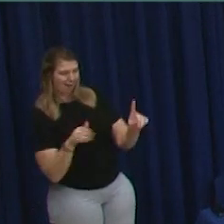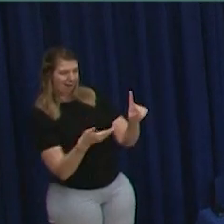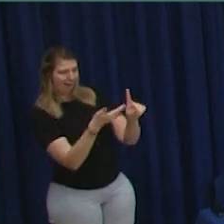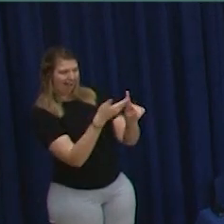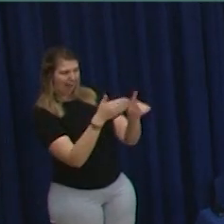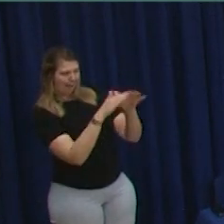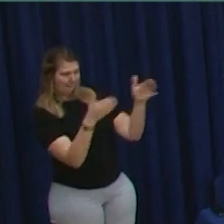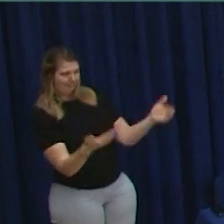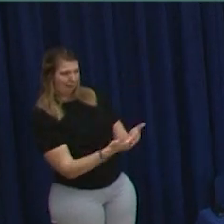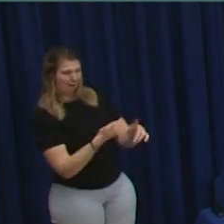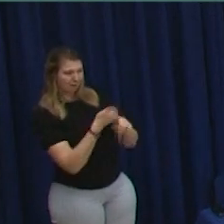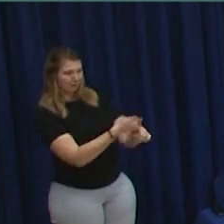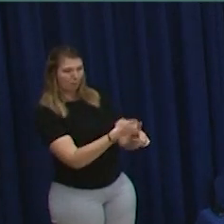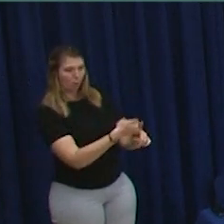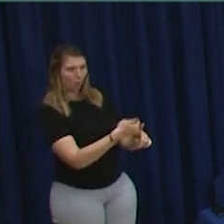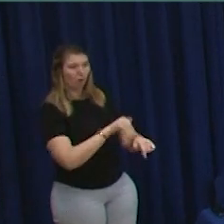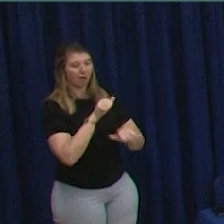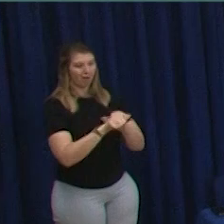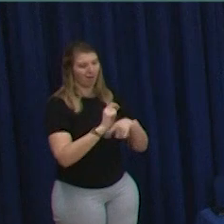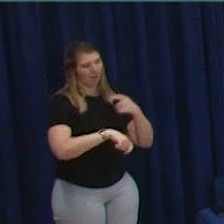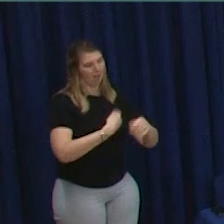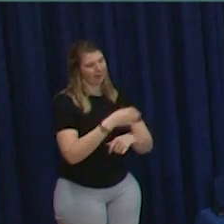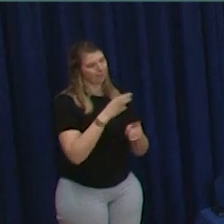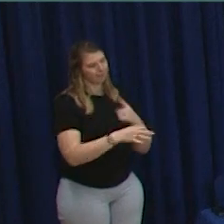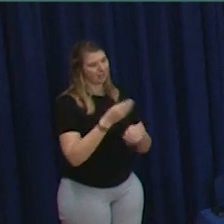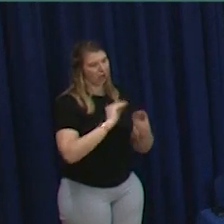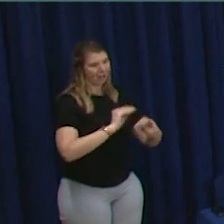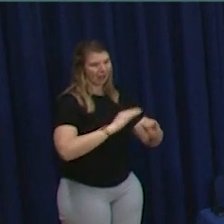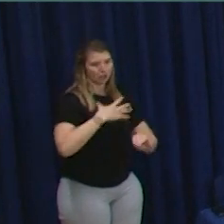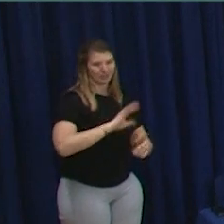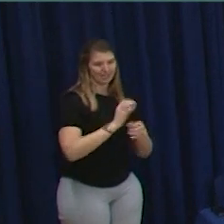needs qualifications and I did some psychology on the side you know, the patchwork again,